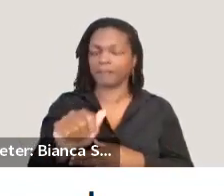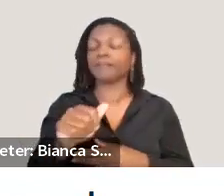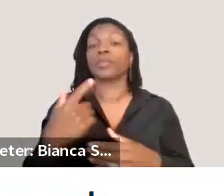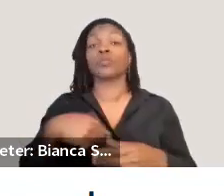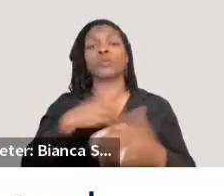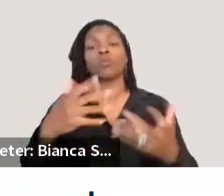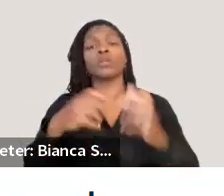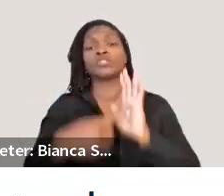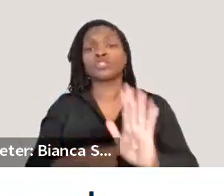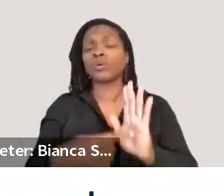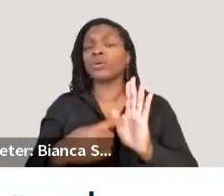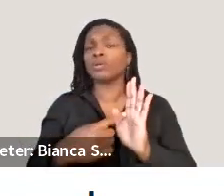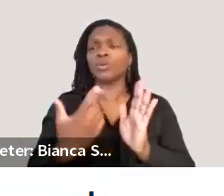And we'll really get into what that means a little bit further into the presentation. But for right now we want to introduce you to those folks who will help us describe this process.